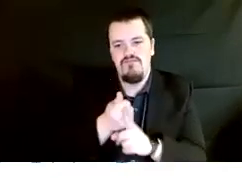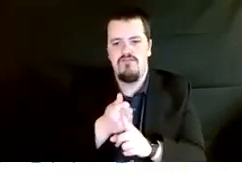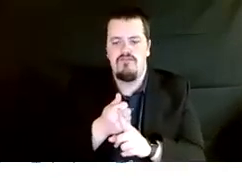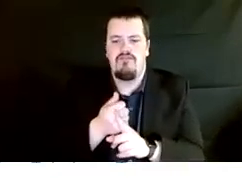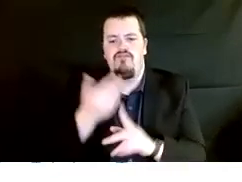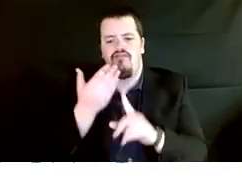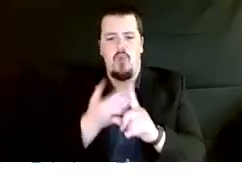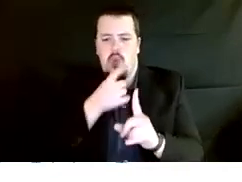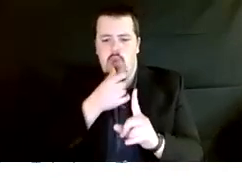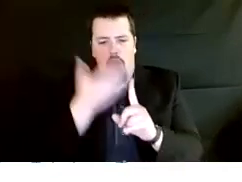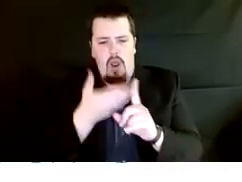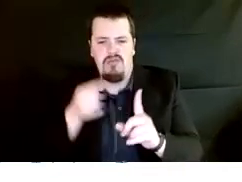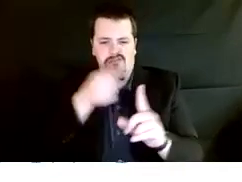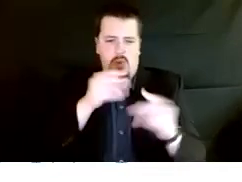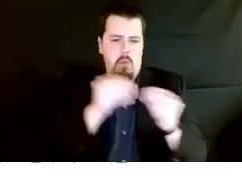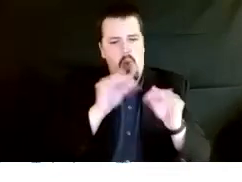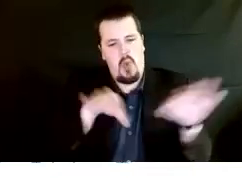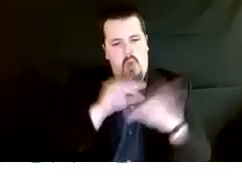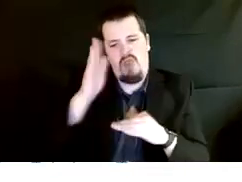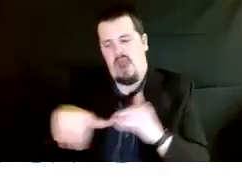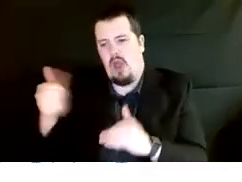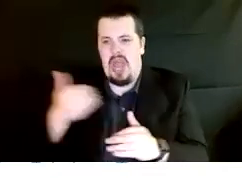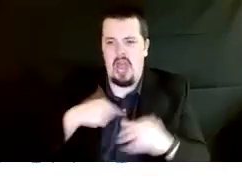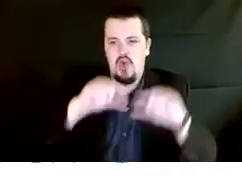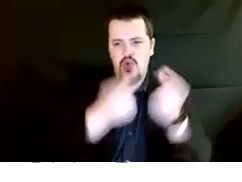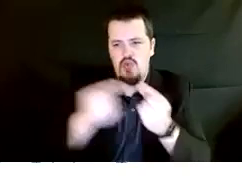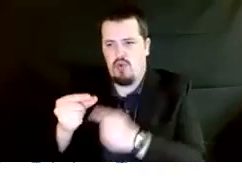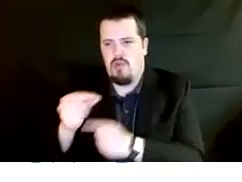or worth and it listed all of these categories like race, gender ,creed, etc.